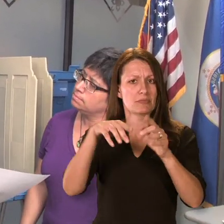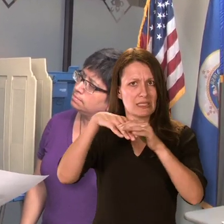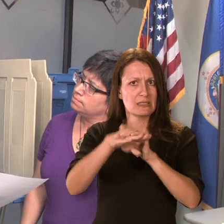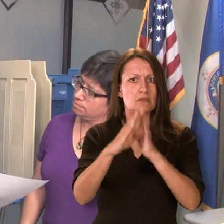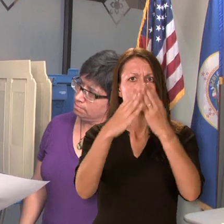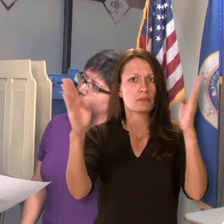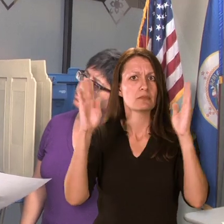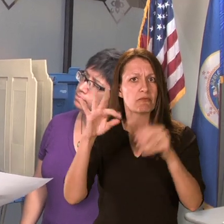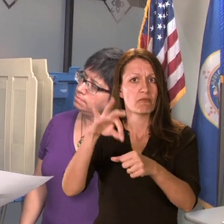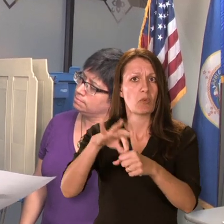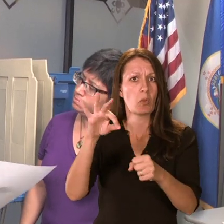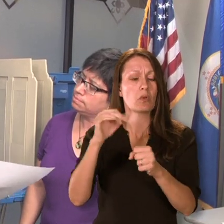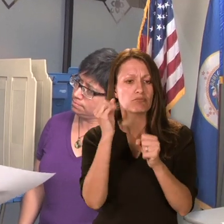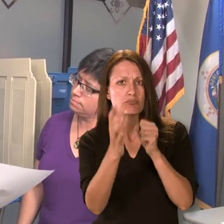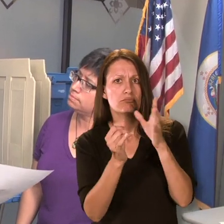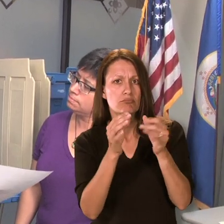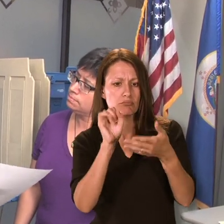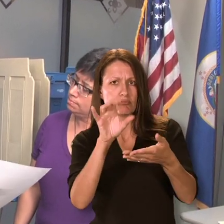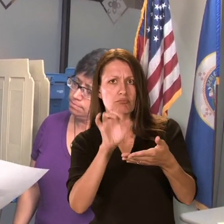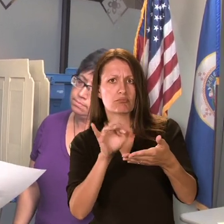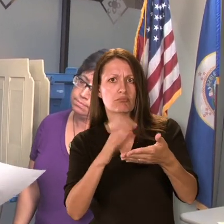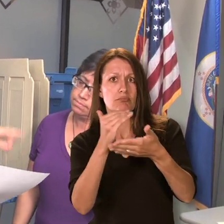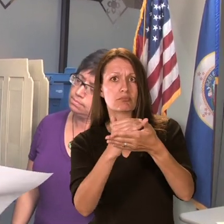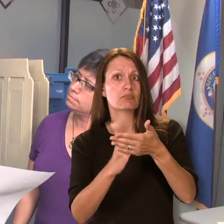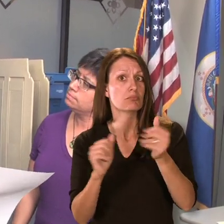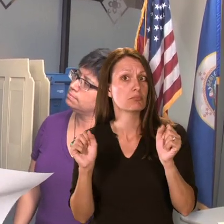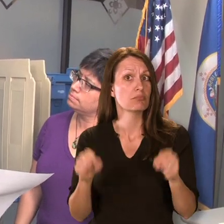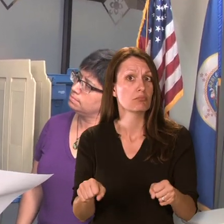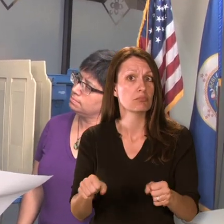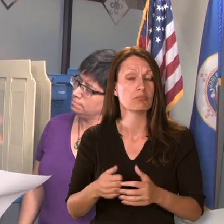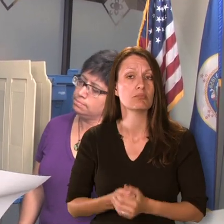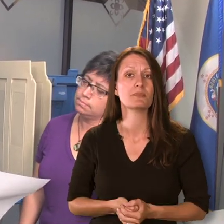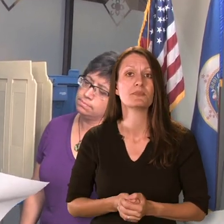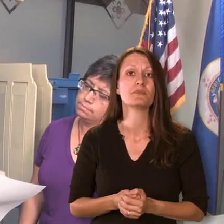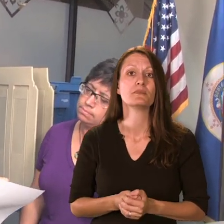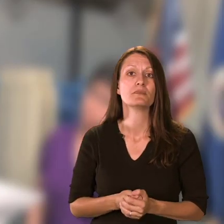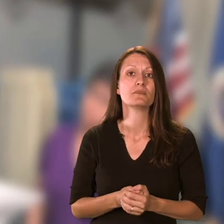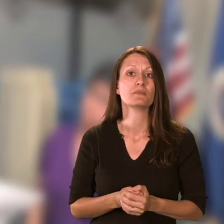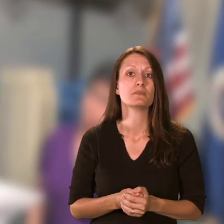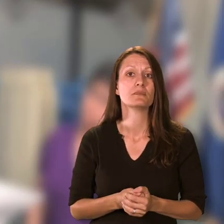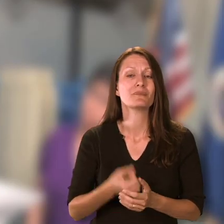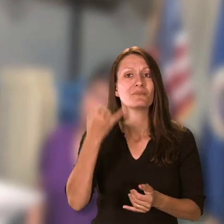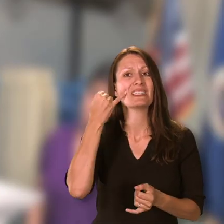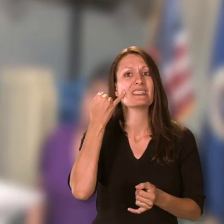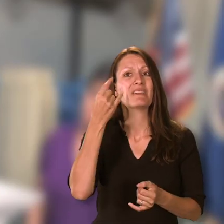This person is allowed to accompany you into the voting booth.